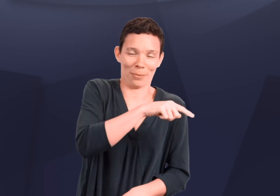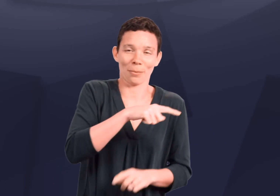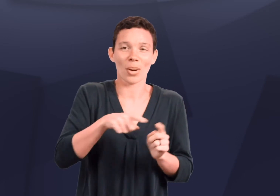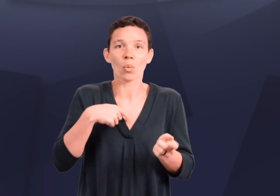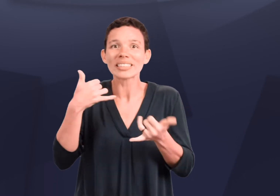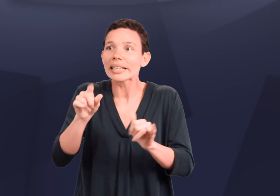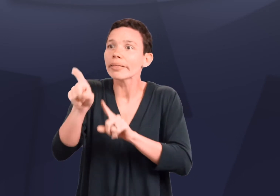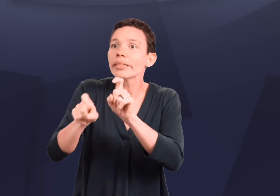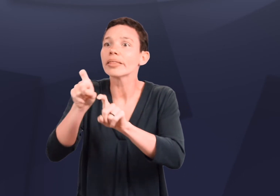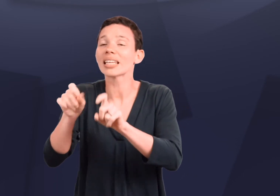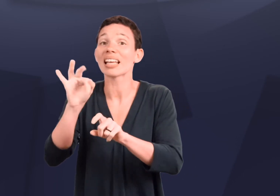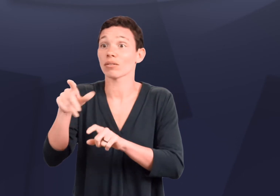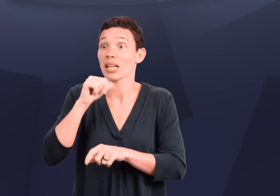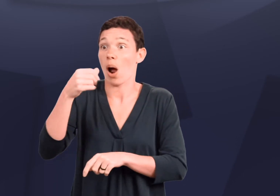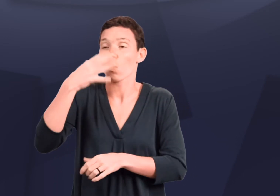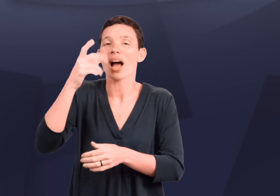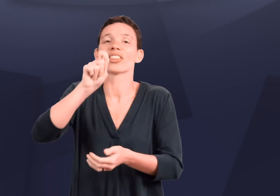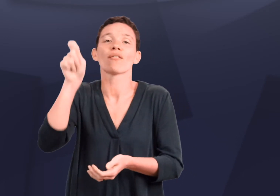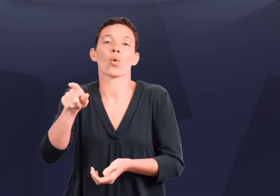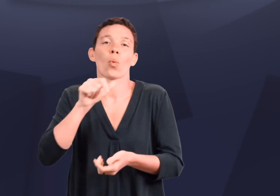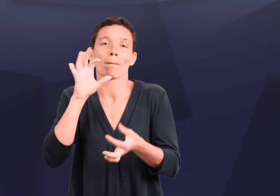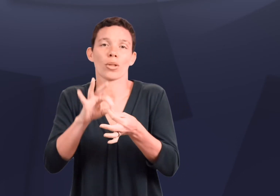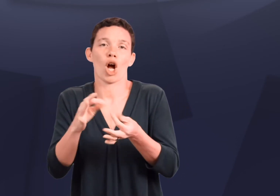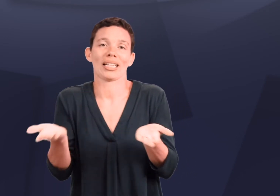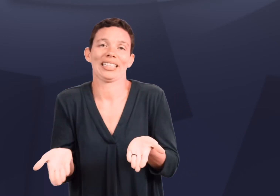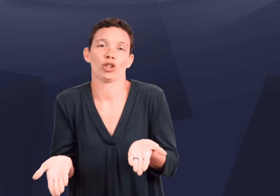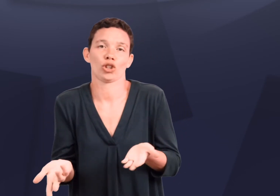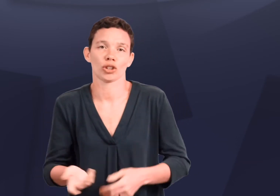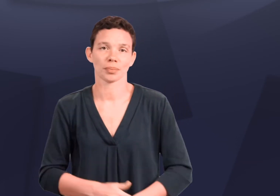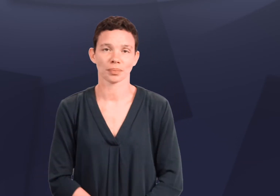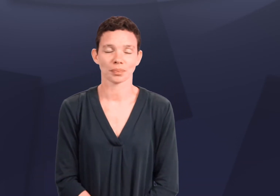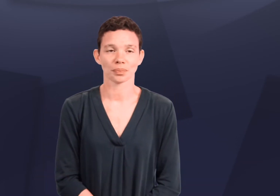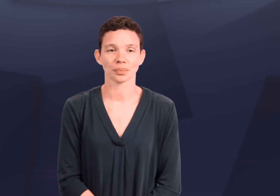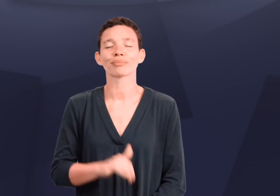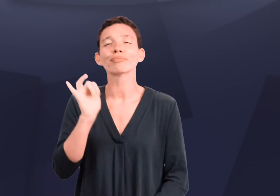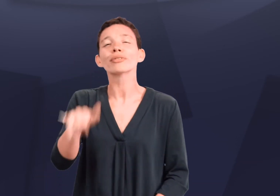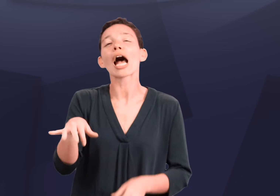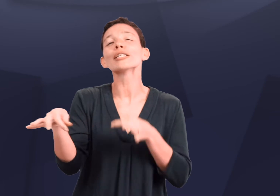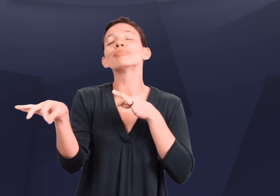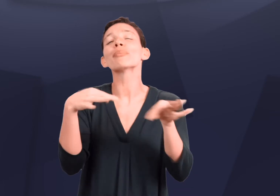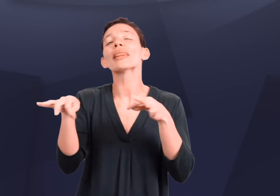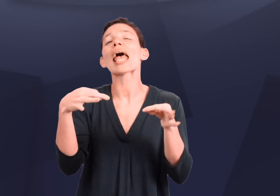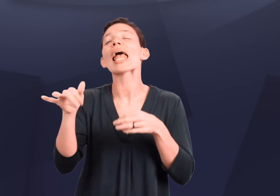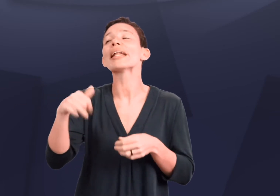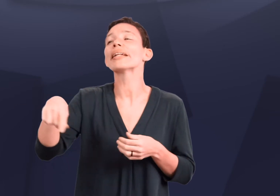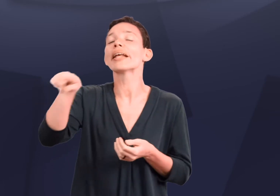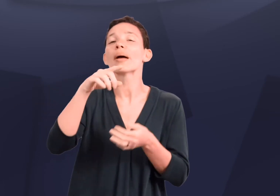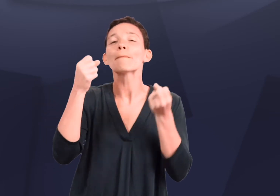and/or from a country other than America. And in truth, none of us are from America except for indigenous people.